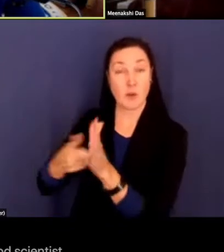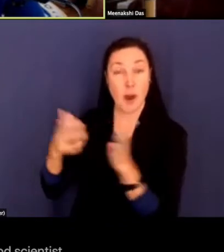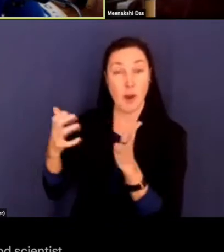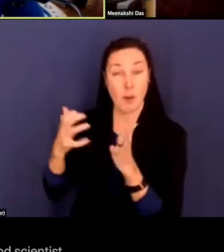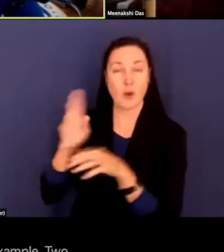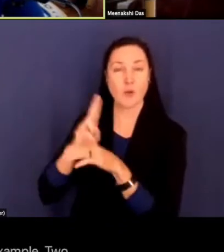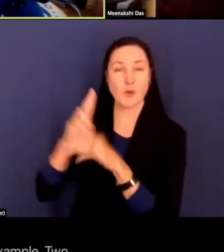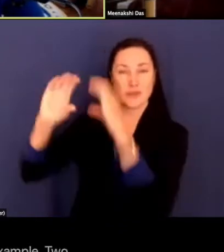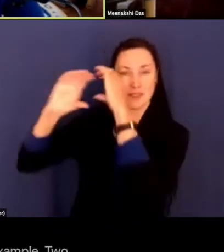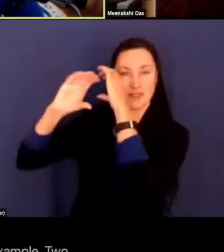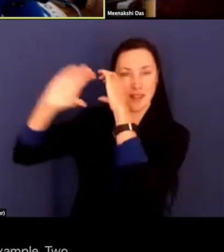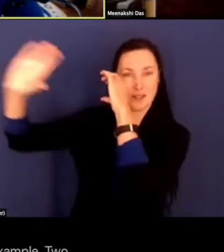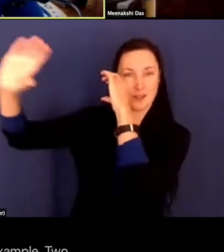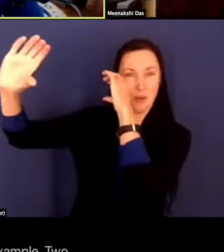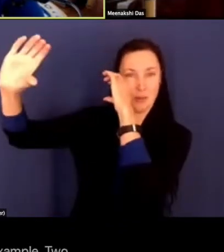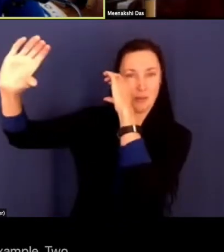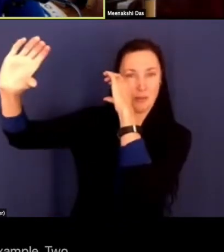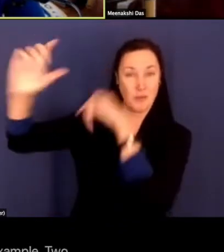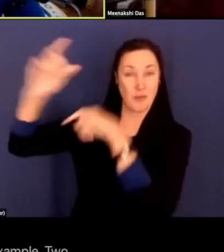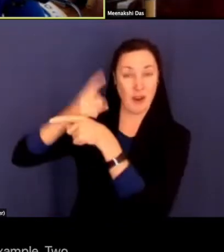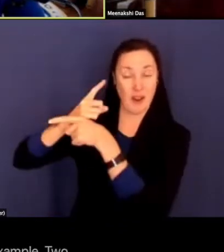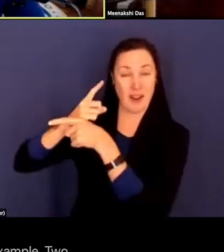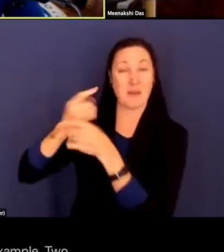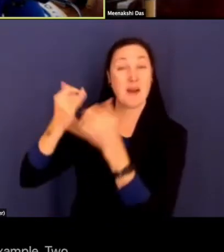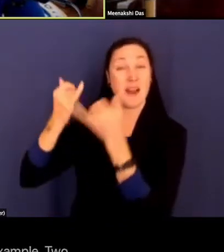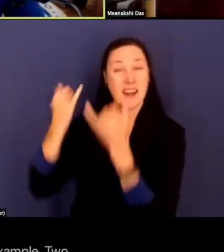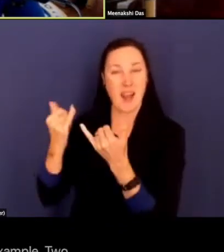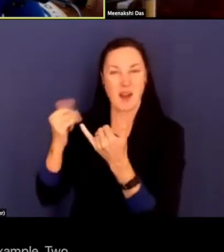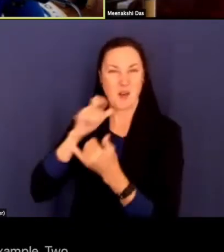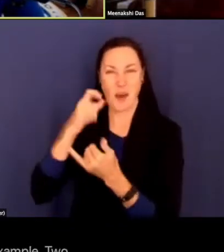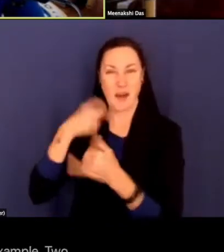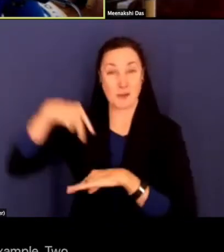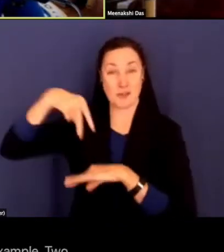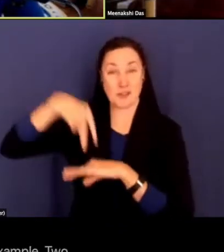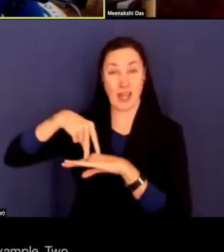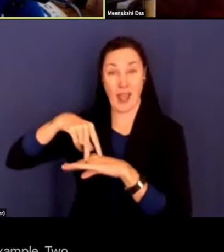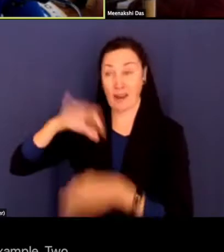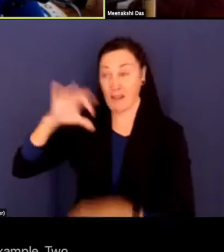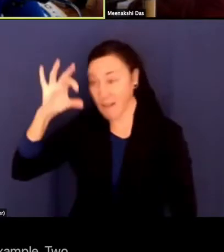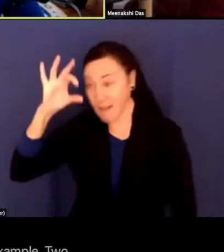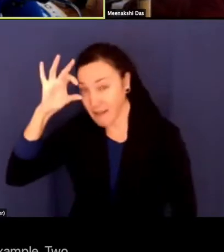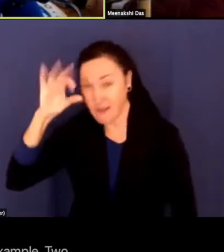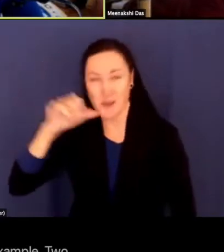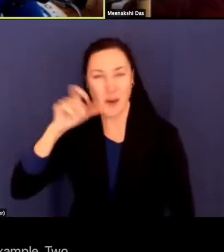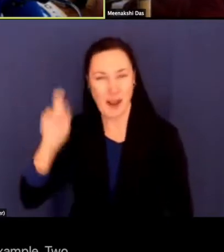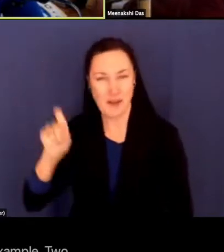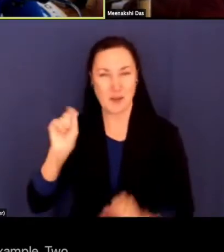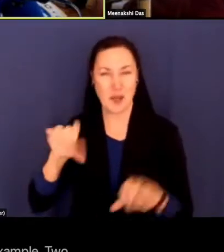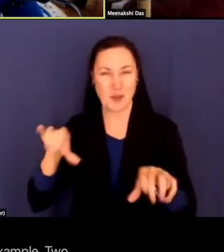nowadays a lot of that is done remotely. And so these more arduous observing runs where somebody